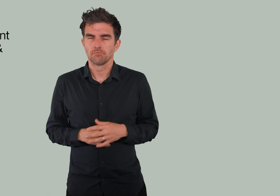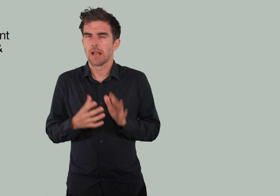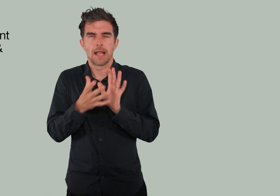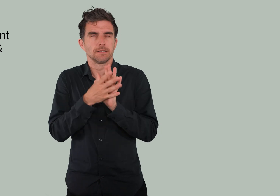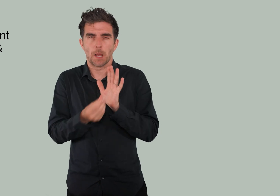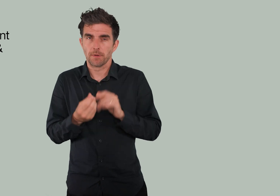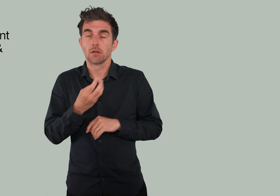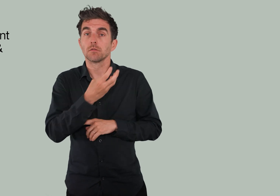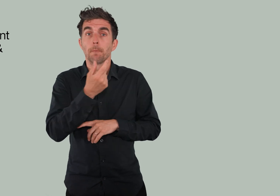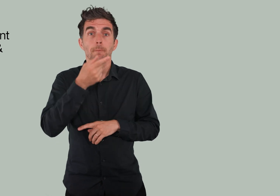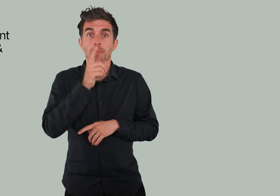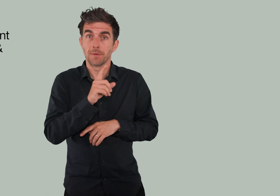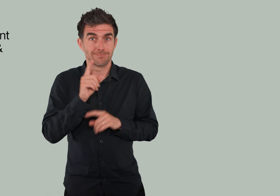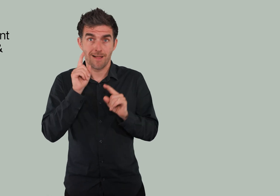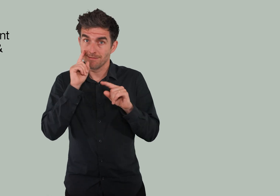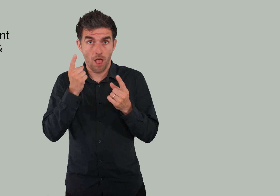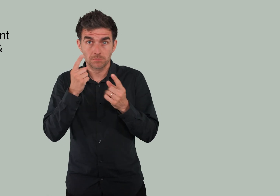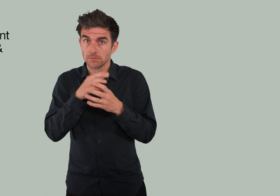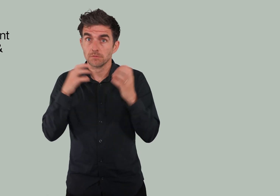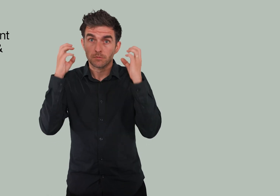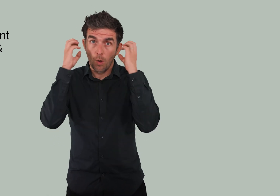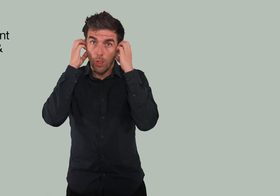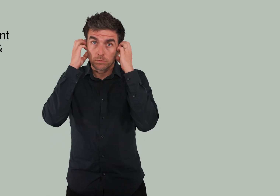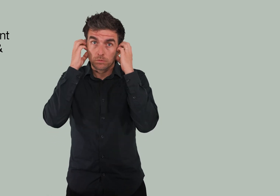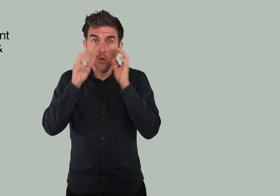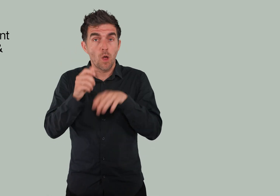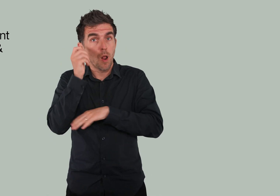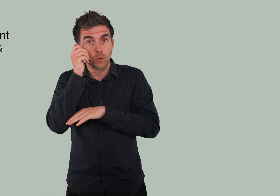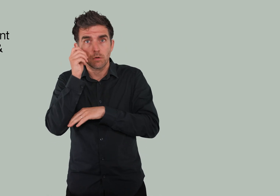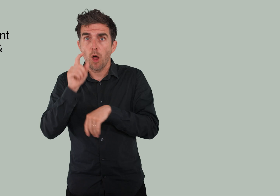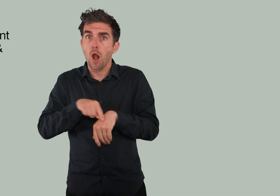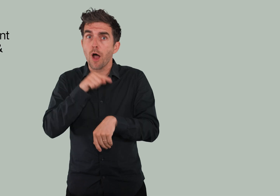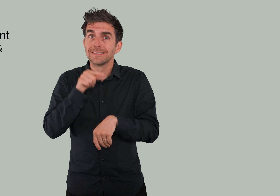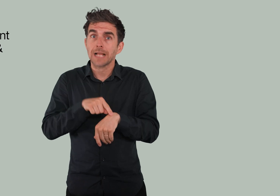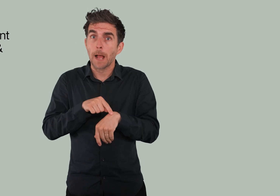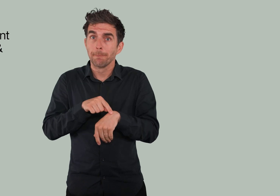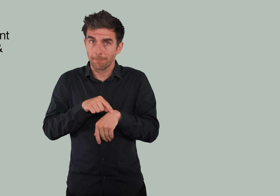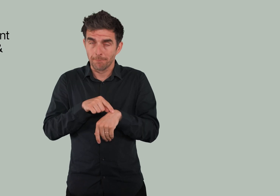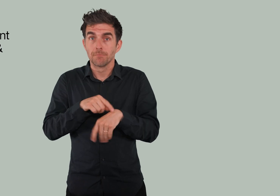For example, some people are unable to hold a handset for any or an extended period